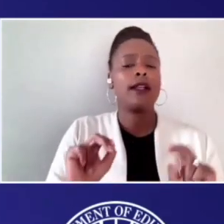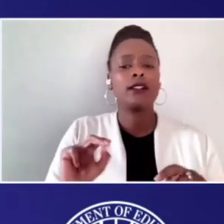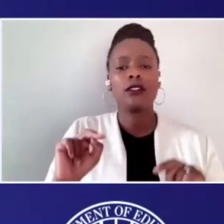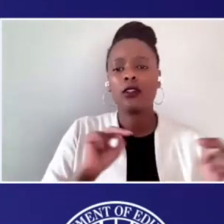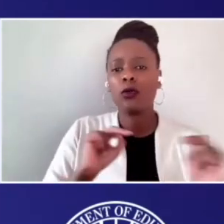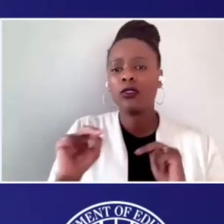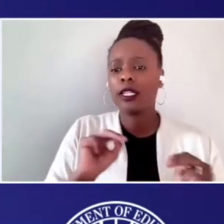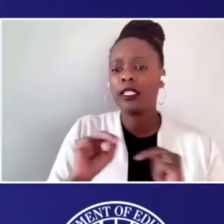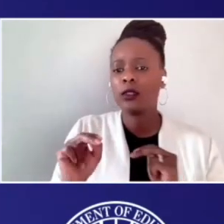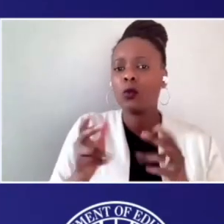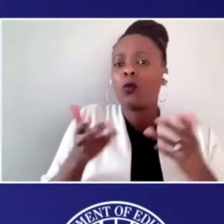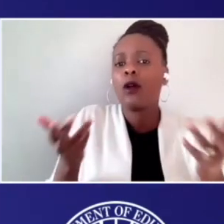negotiate around.